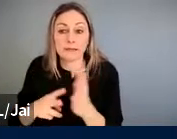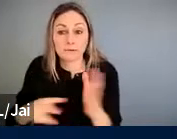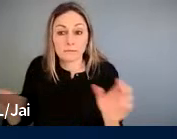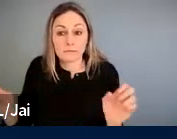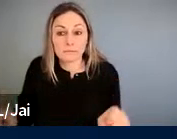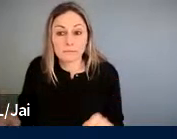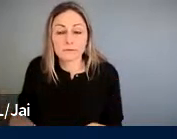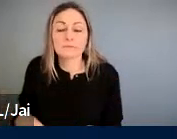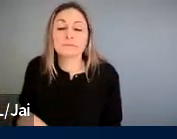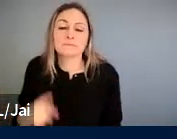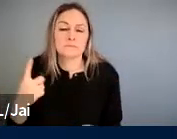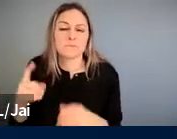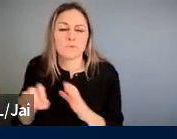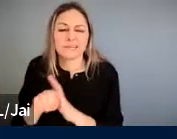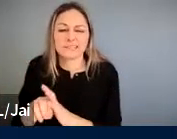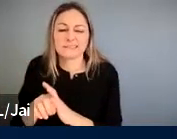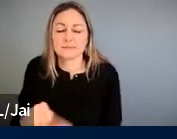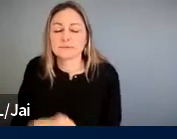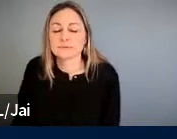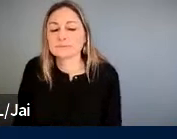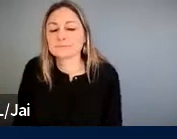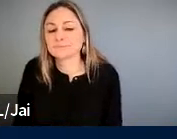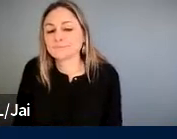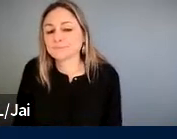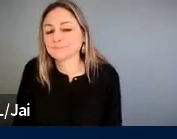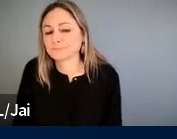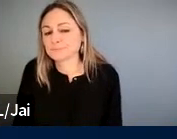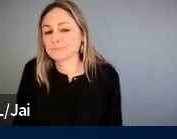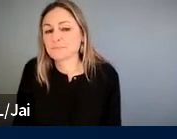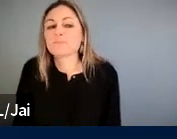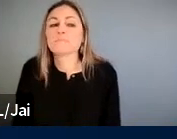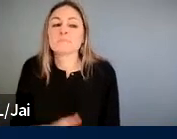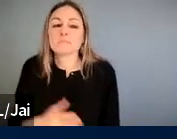That's just one example. So for our public entities and